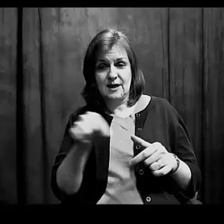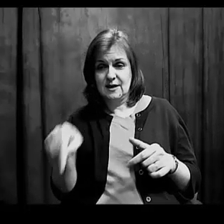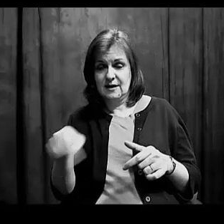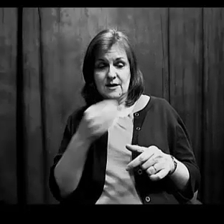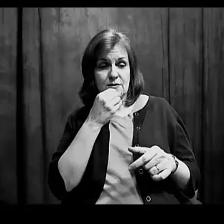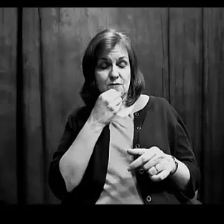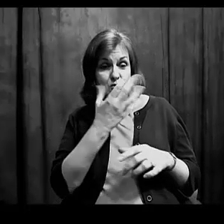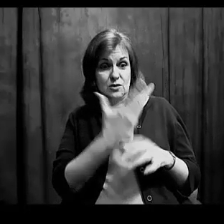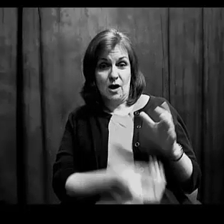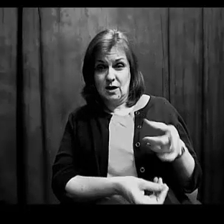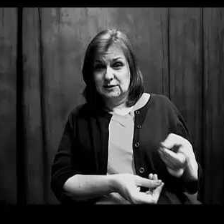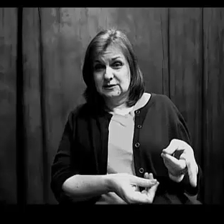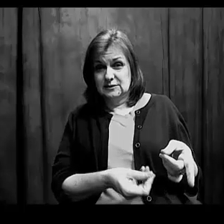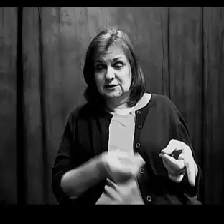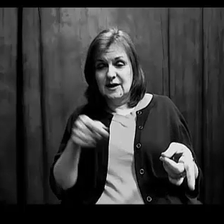and they have no food supply